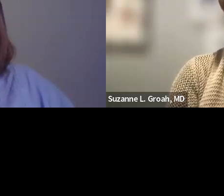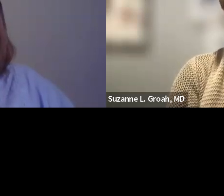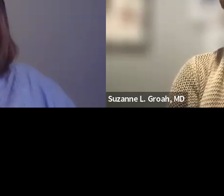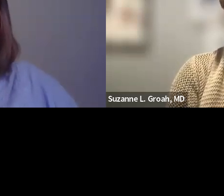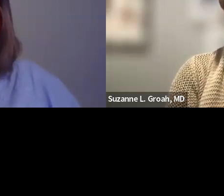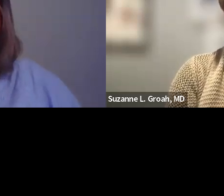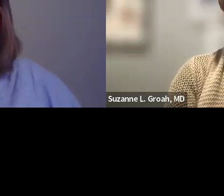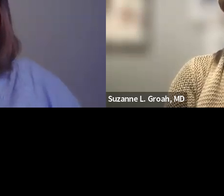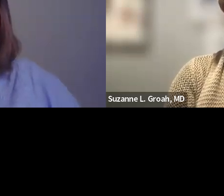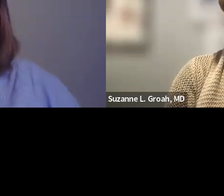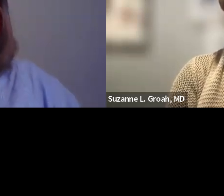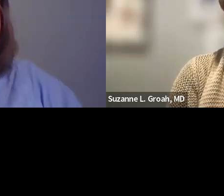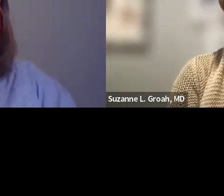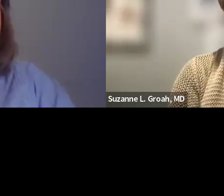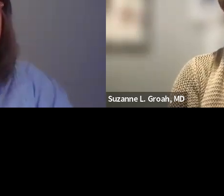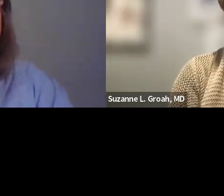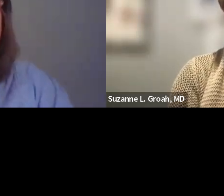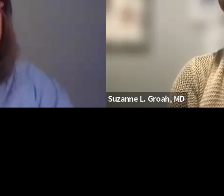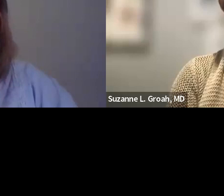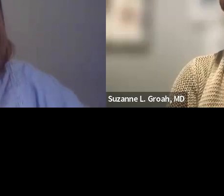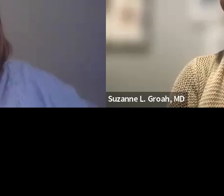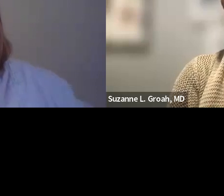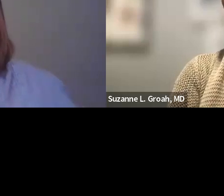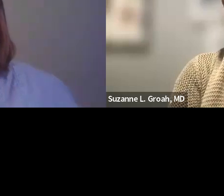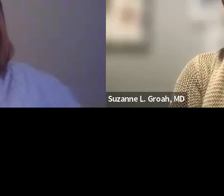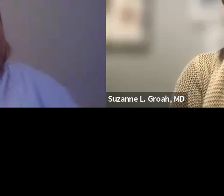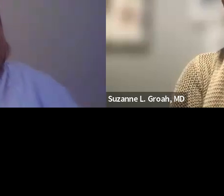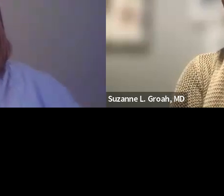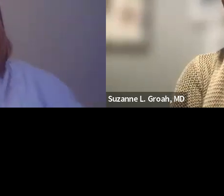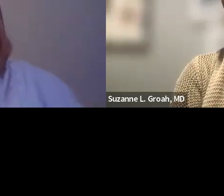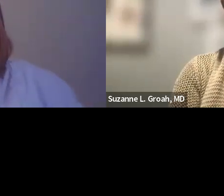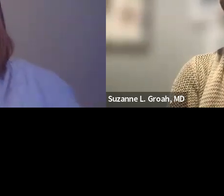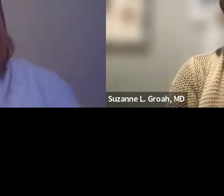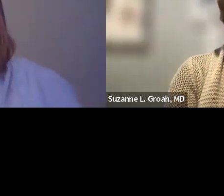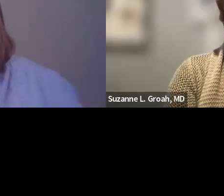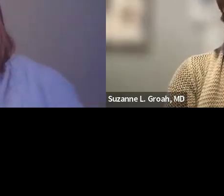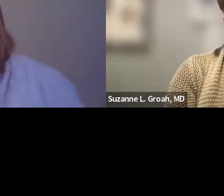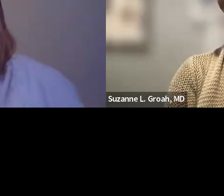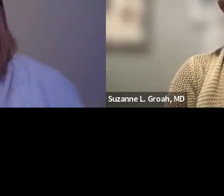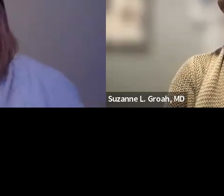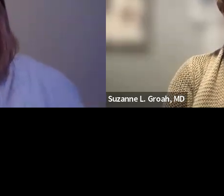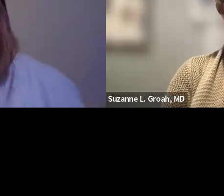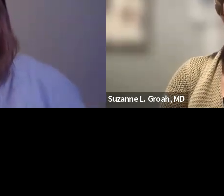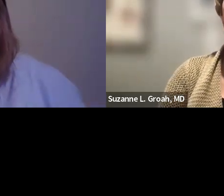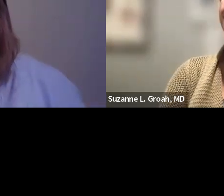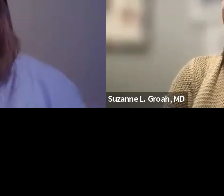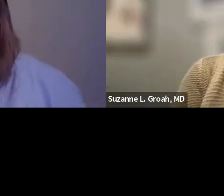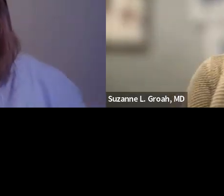But we can't really say this is what you need to do in your own unique life. So I just wanted to remind you of that.